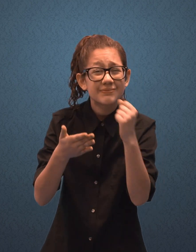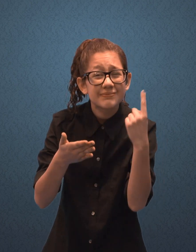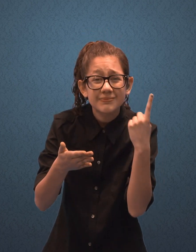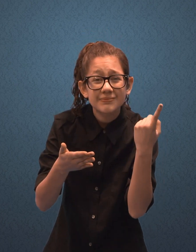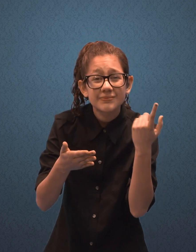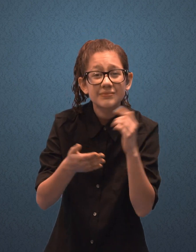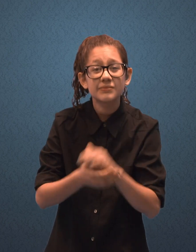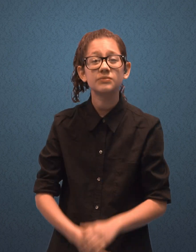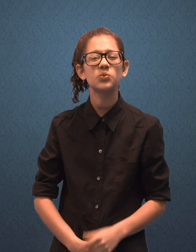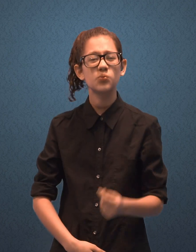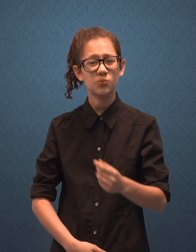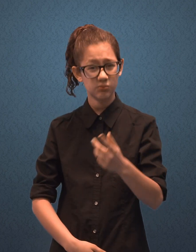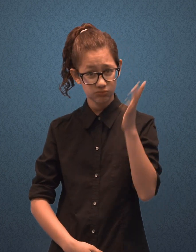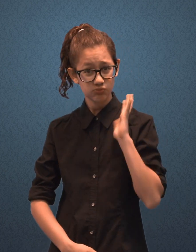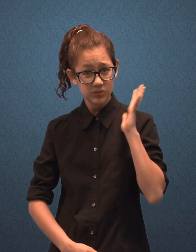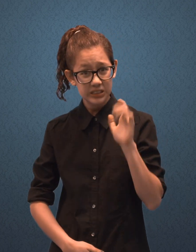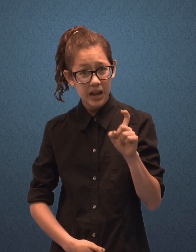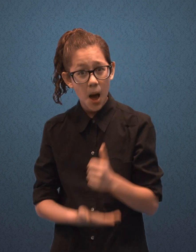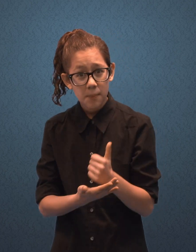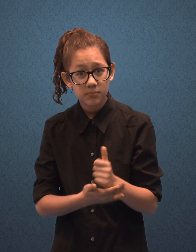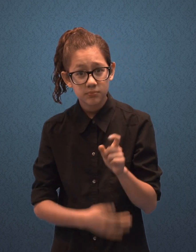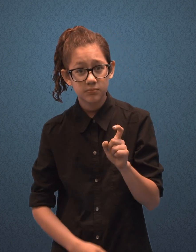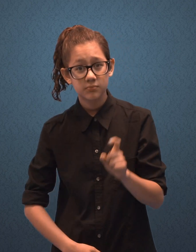or maybe you didn't understand your homework. Have you ever needed help?